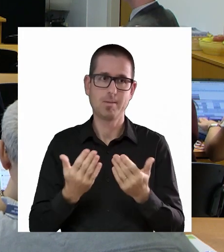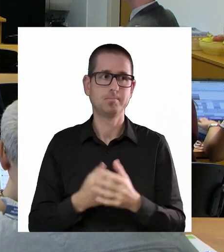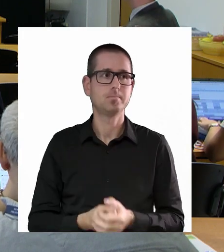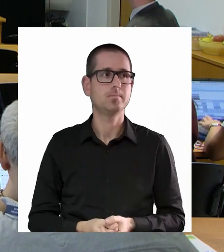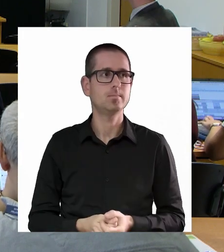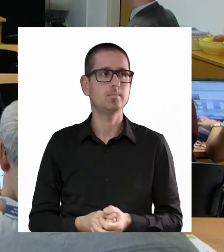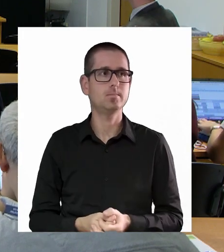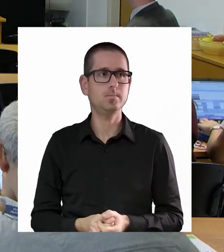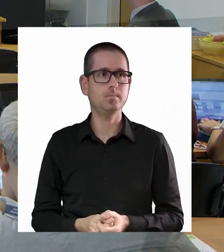Thank you.